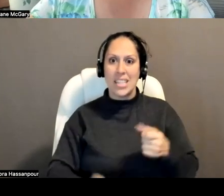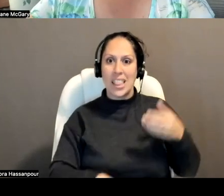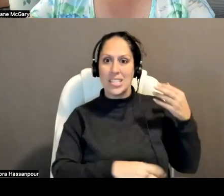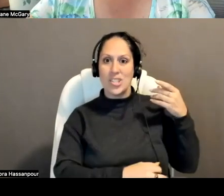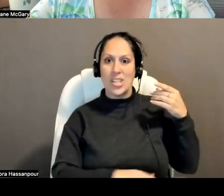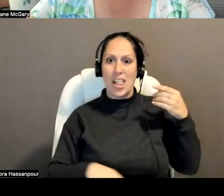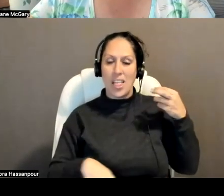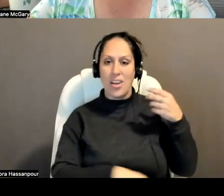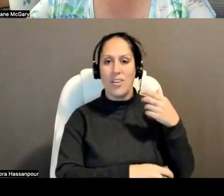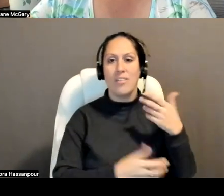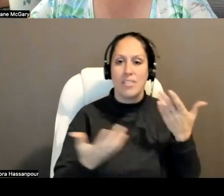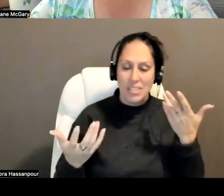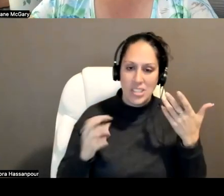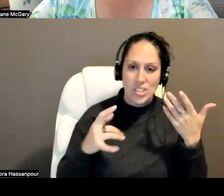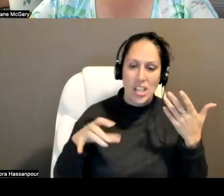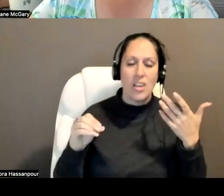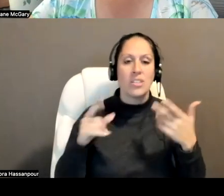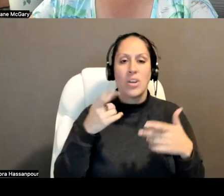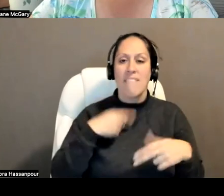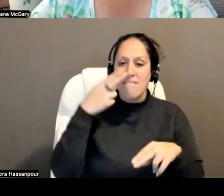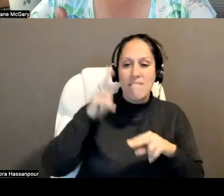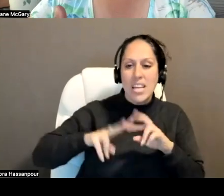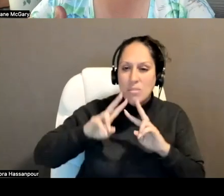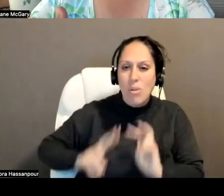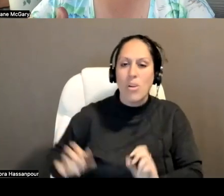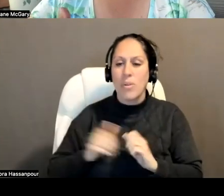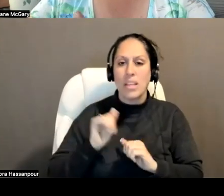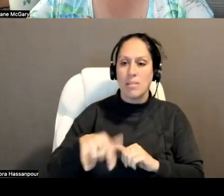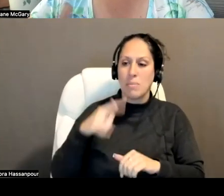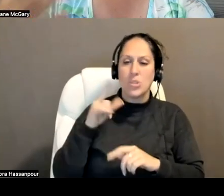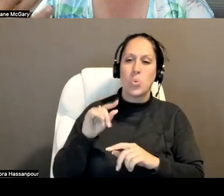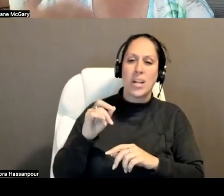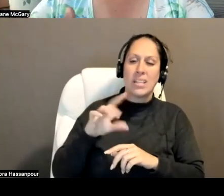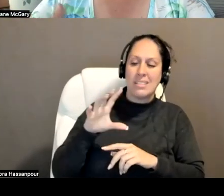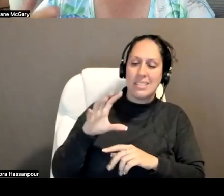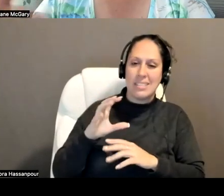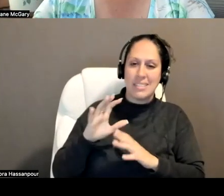You must have fun exploring with, because 20th century music does that too, right? And